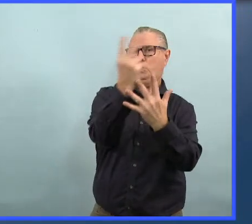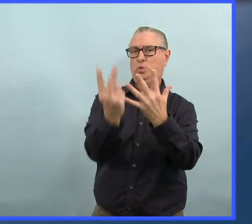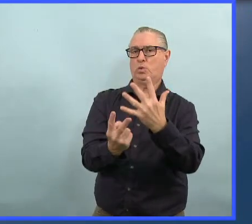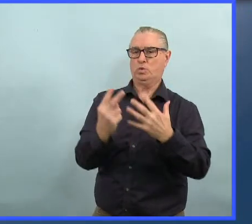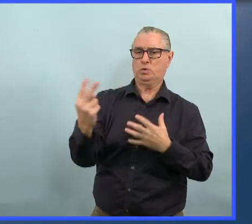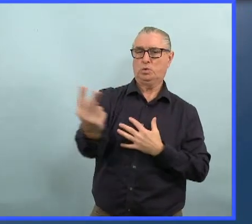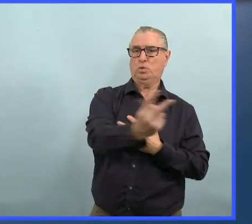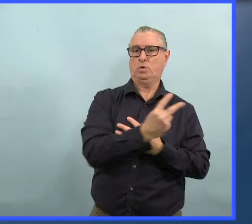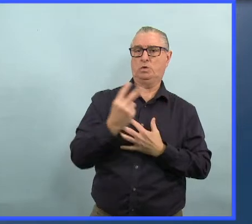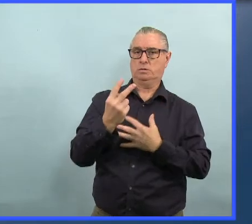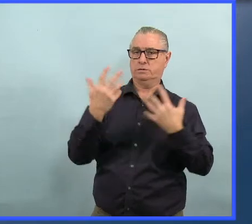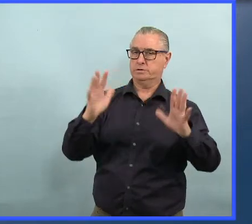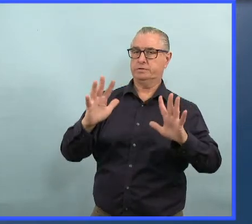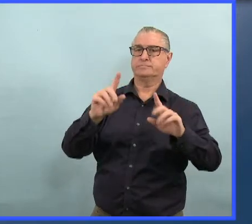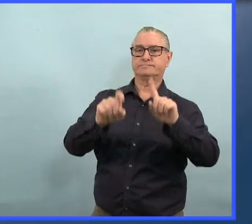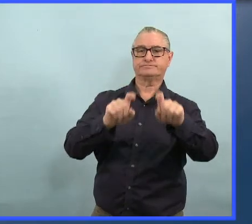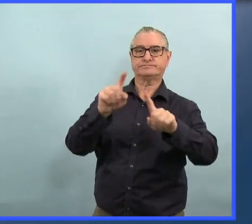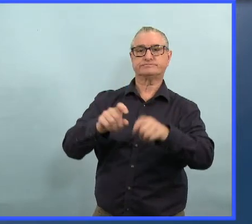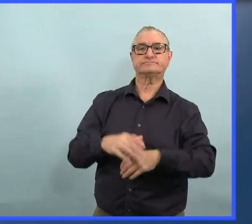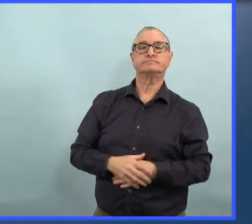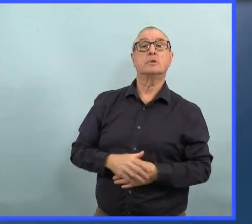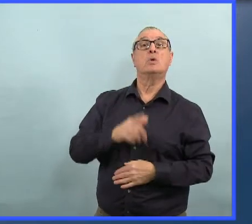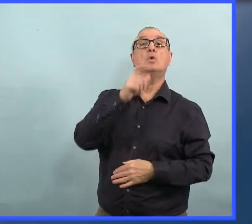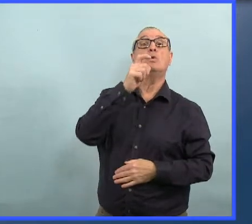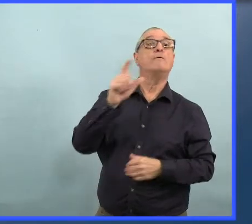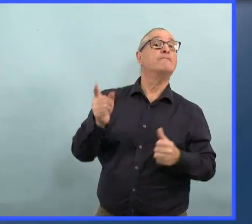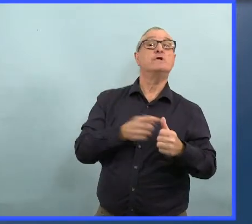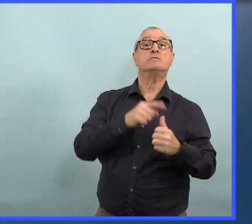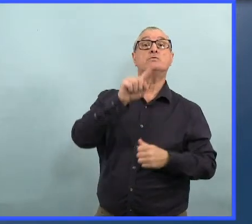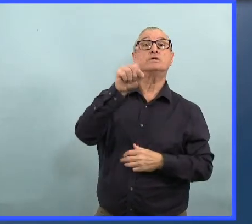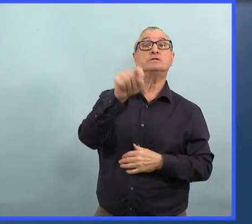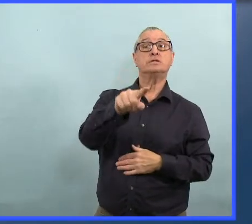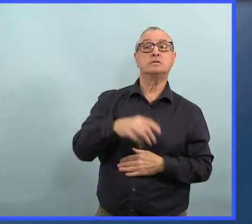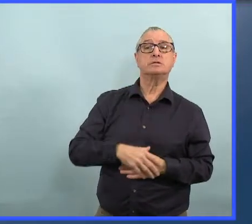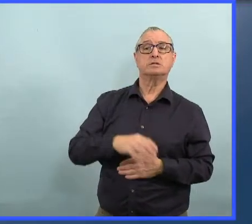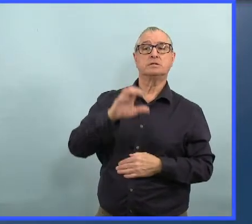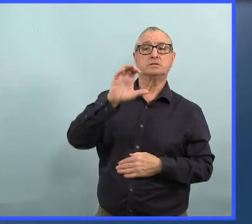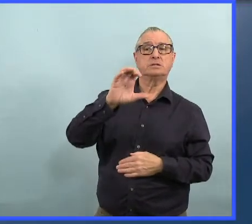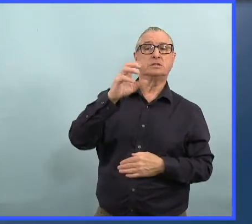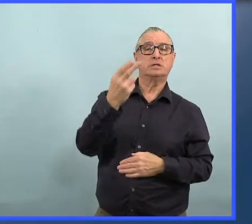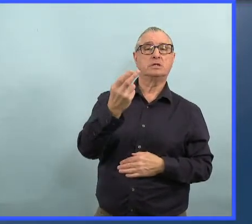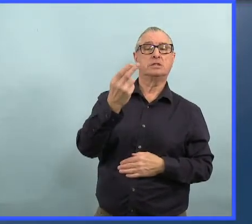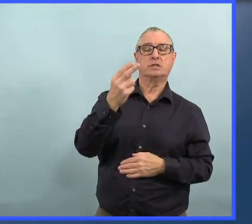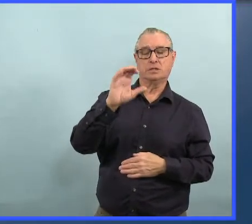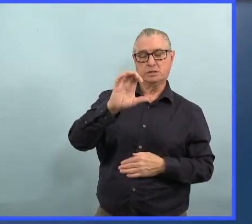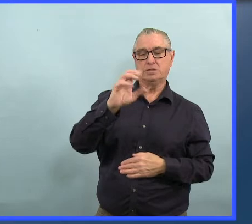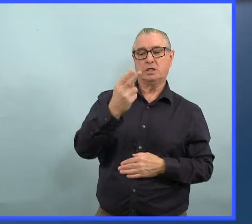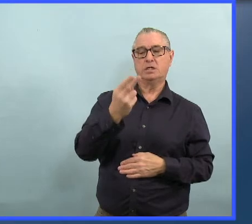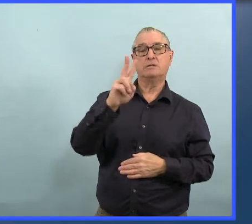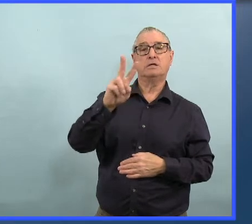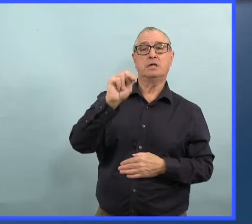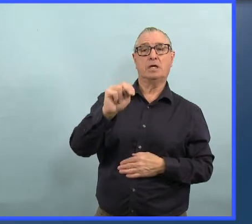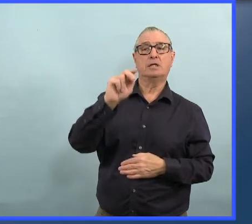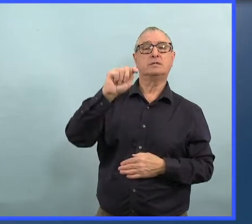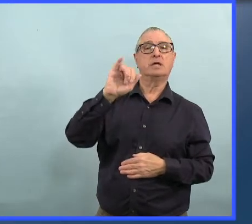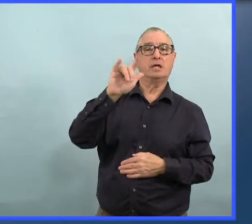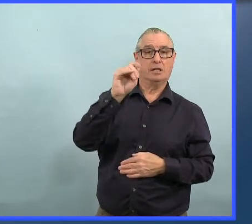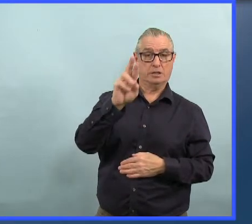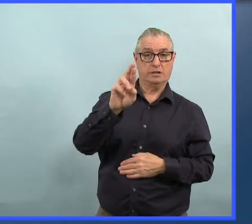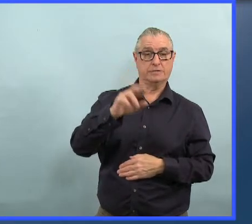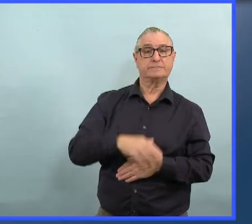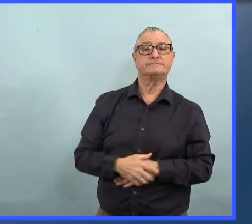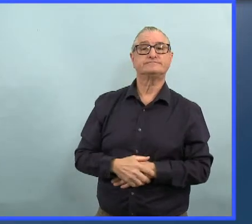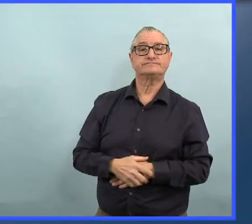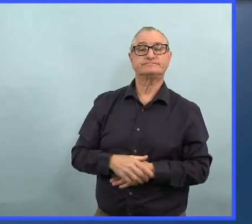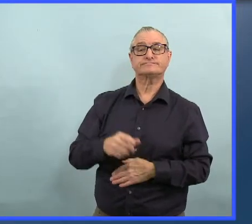up first this afternoon from chvn taylor hi good afternoon uh dr ruslan can you give us